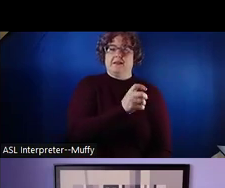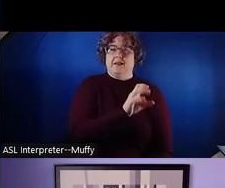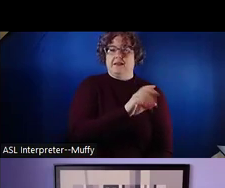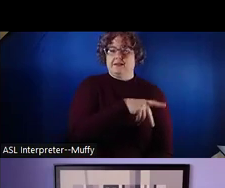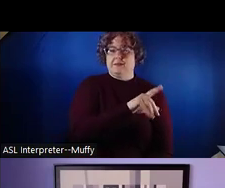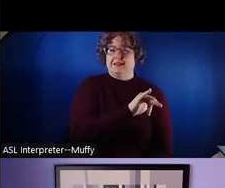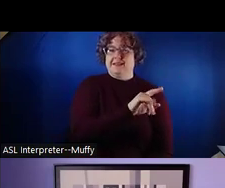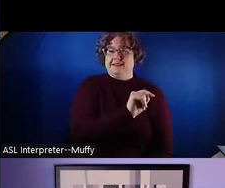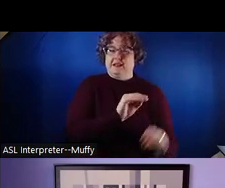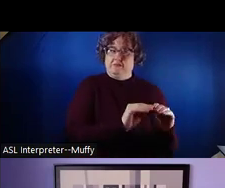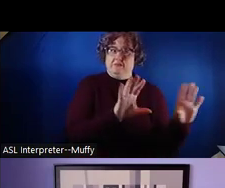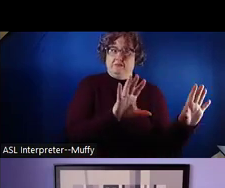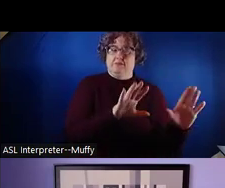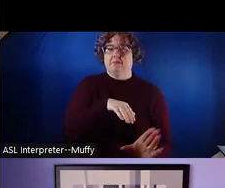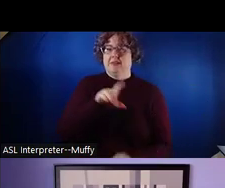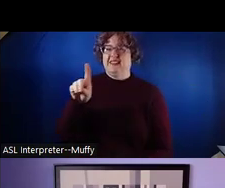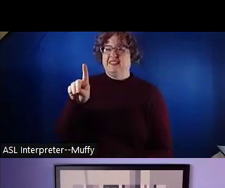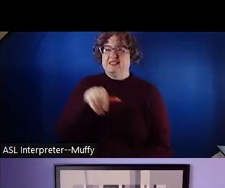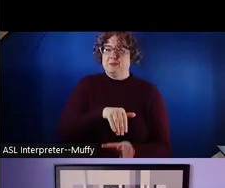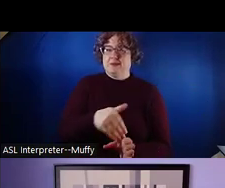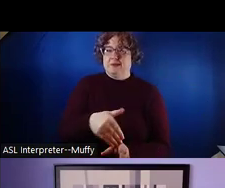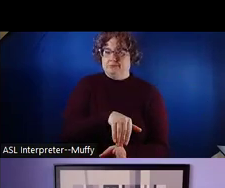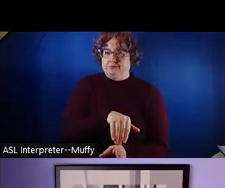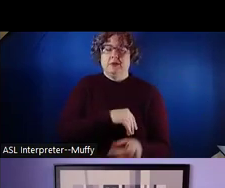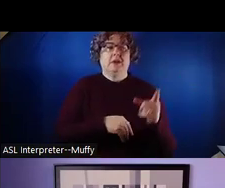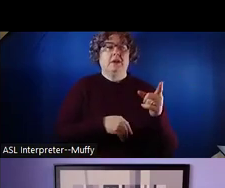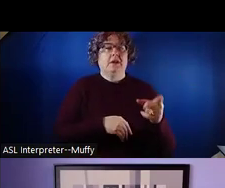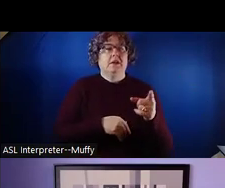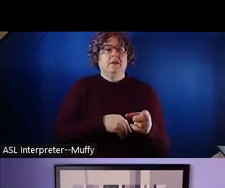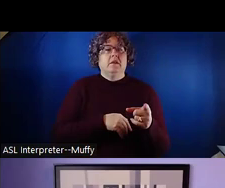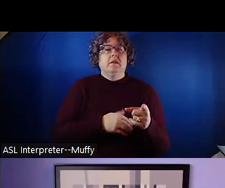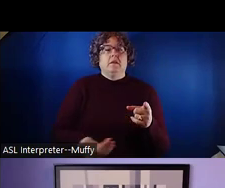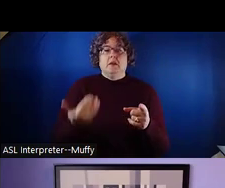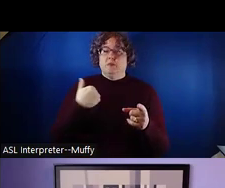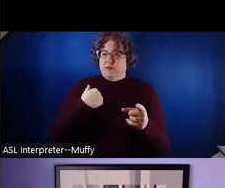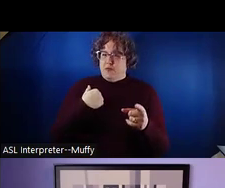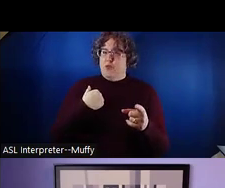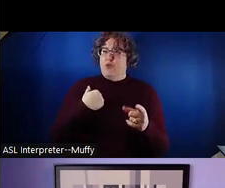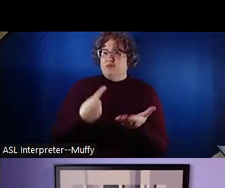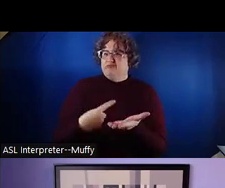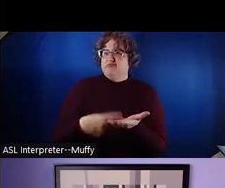So again, for those who've attended our prior webinars, I'm gonna ask you to recall that we've talked about ableism